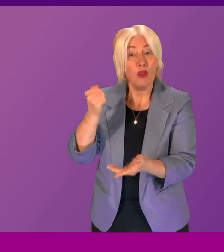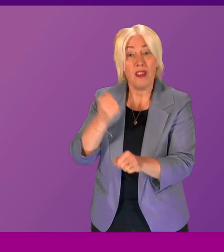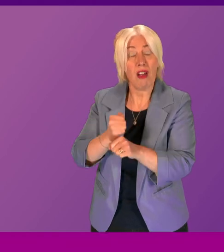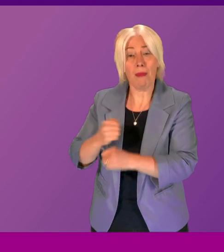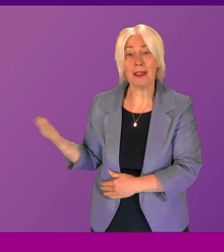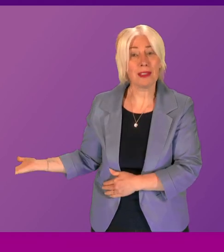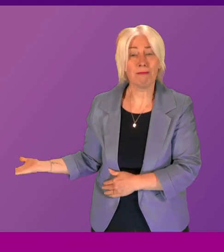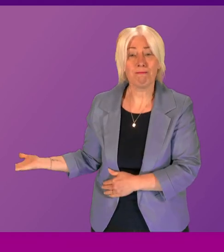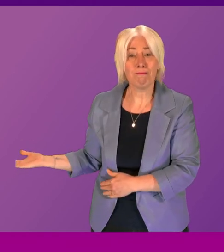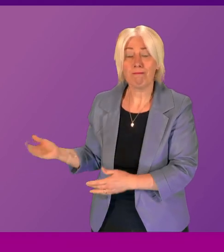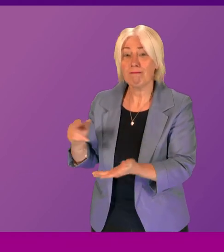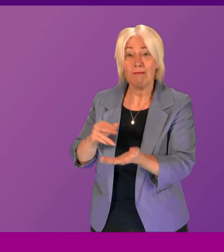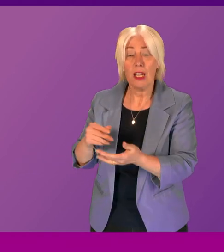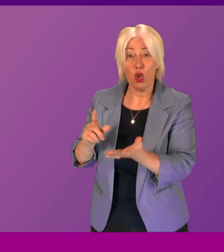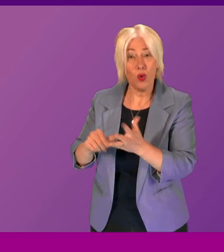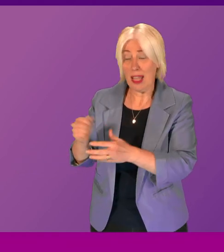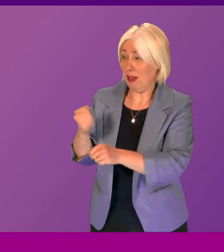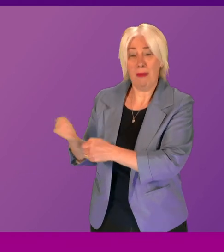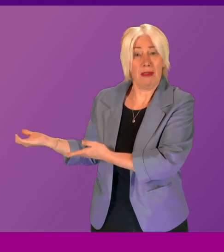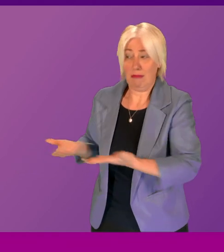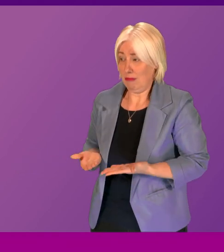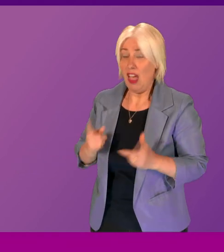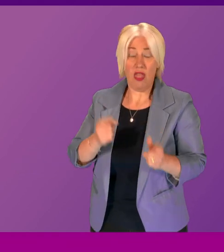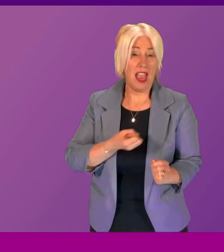What makes that situation even more difficult is that, when Labour’s general election